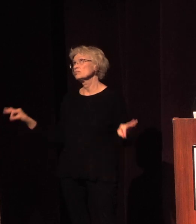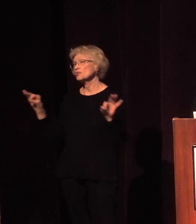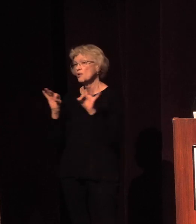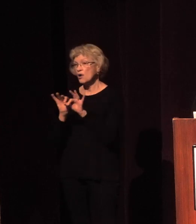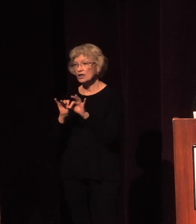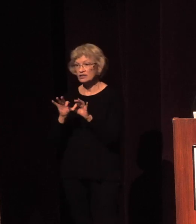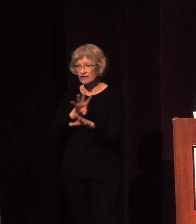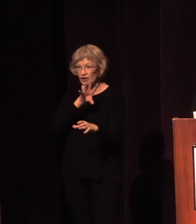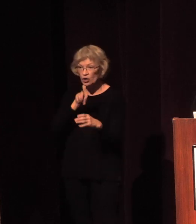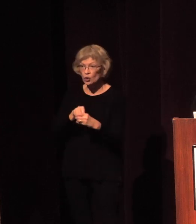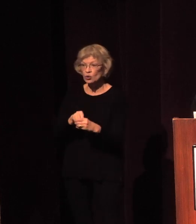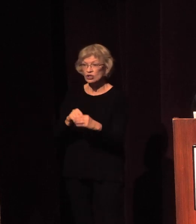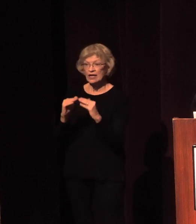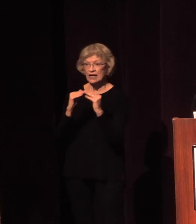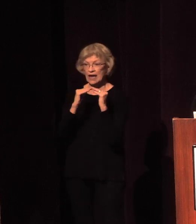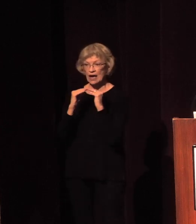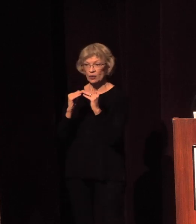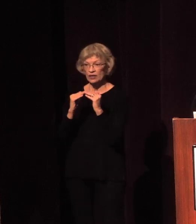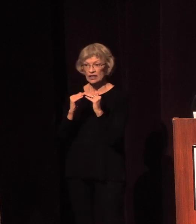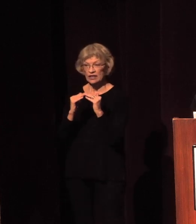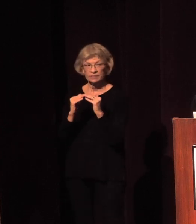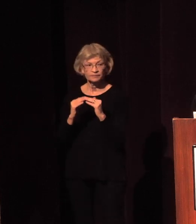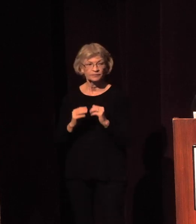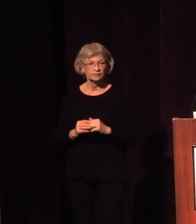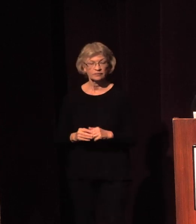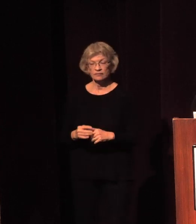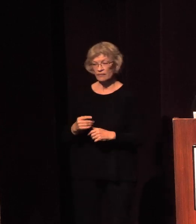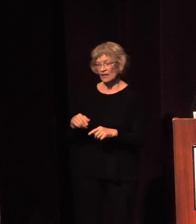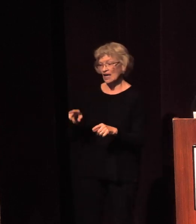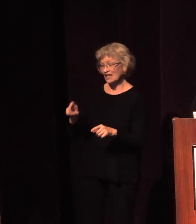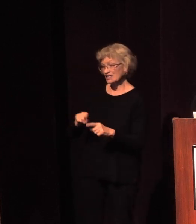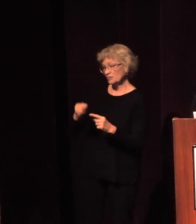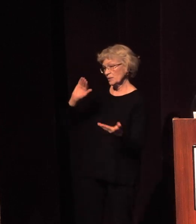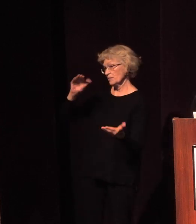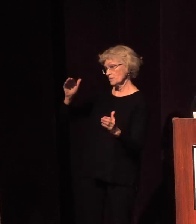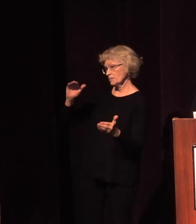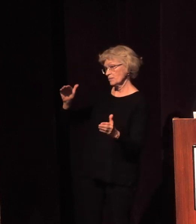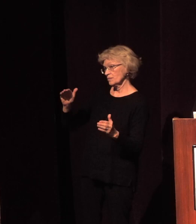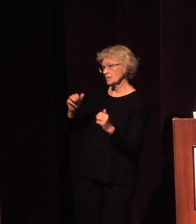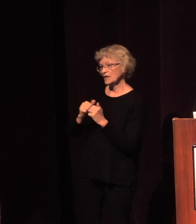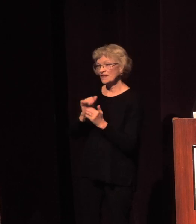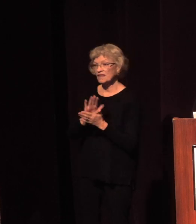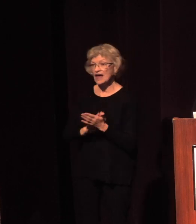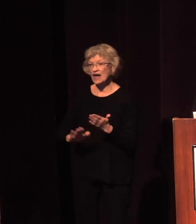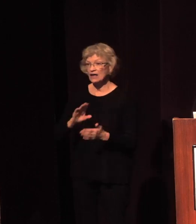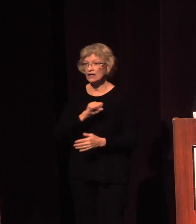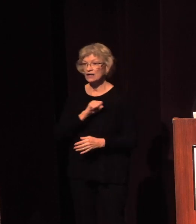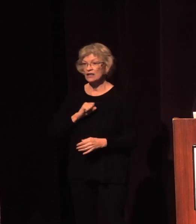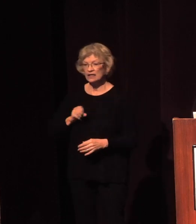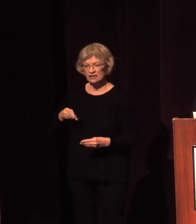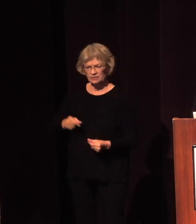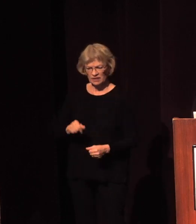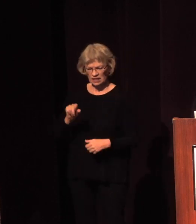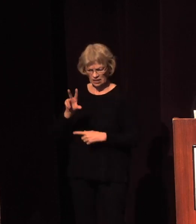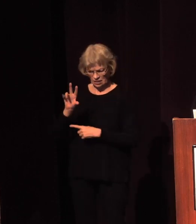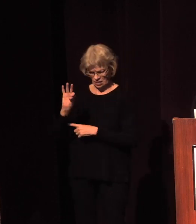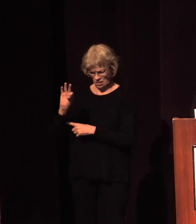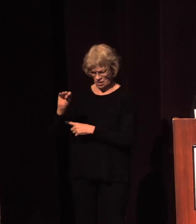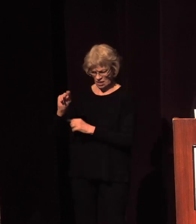language was added to show the importance of equity inclusion. But it needs to be measured against the fact that the